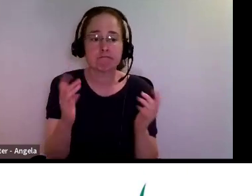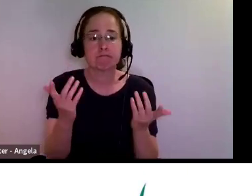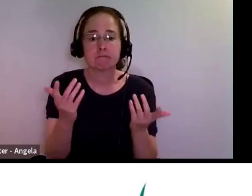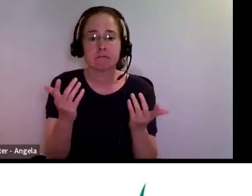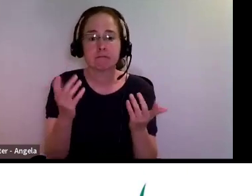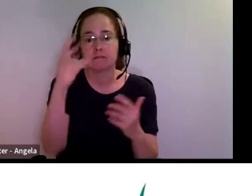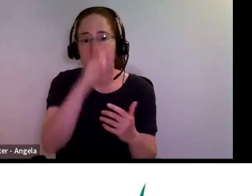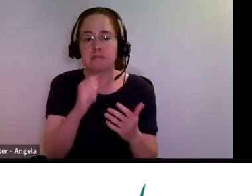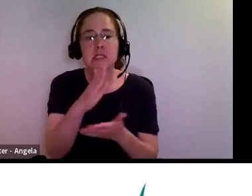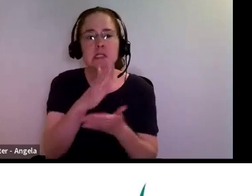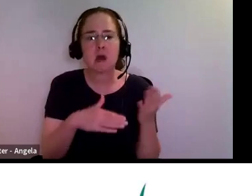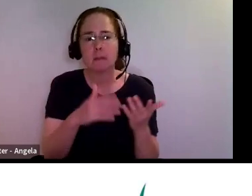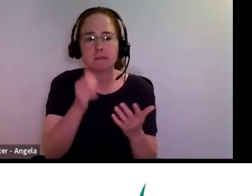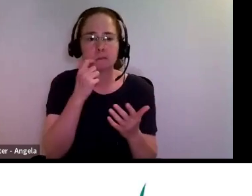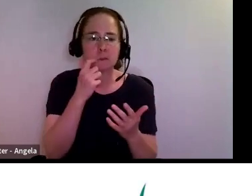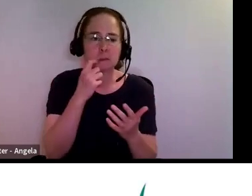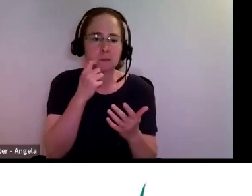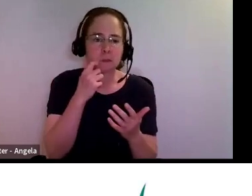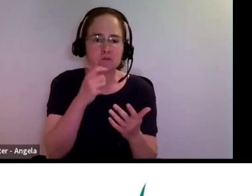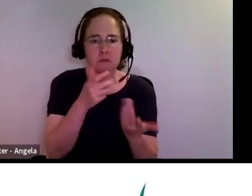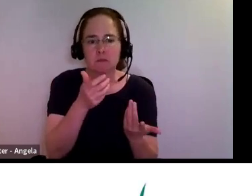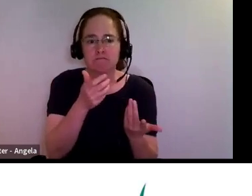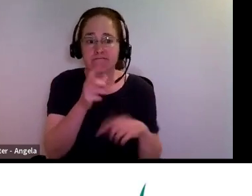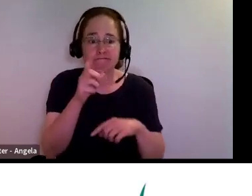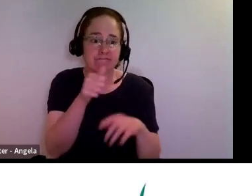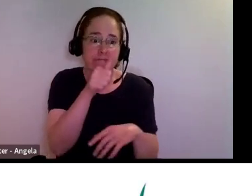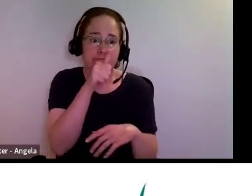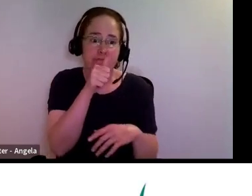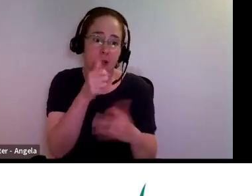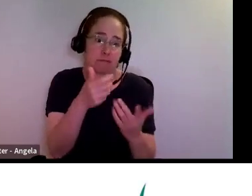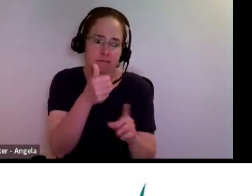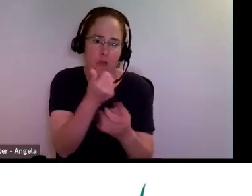some autonomous organizing that happens nationally. We are